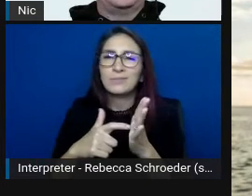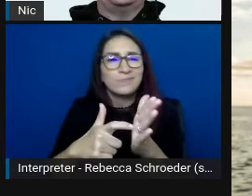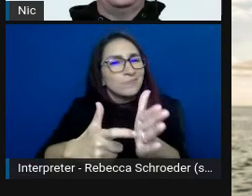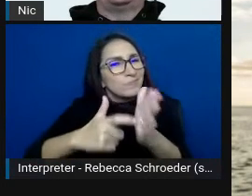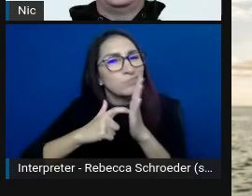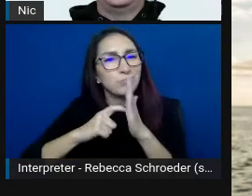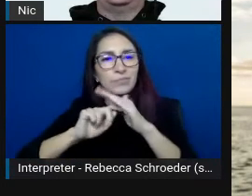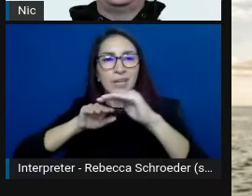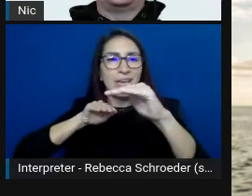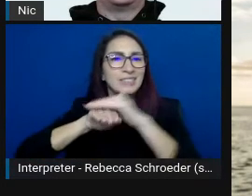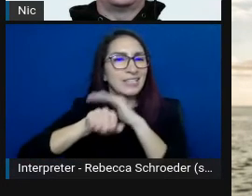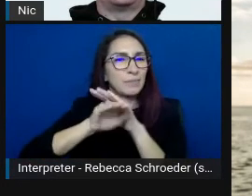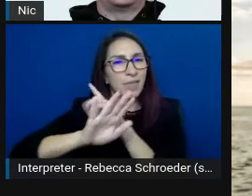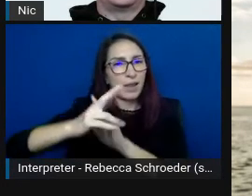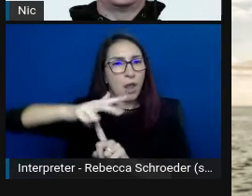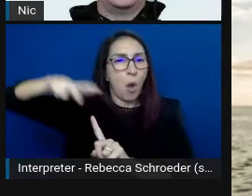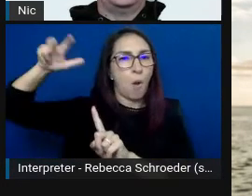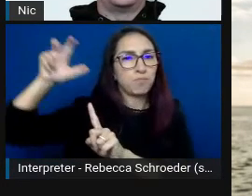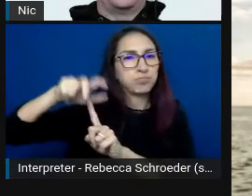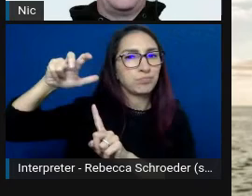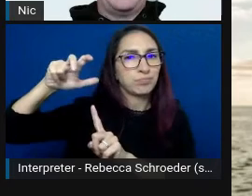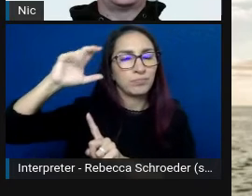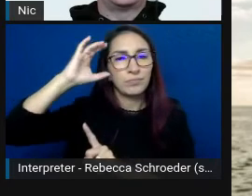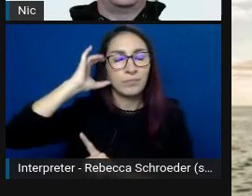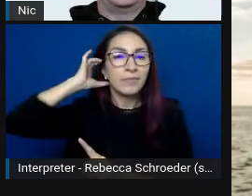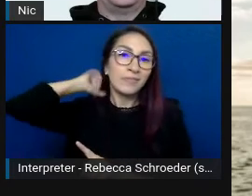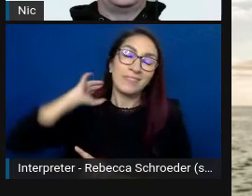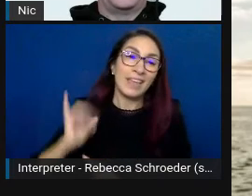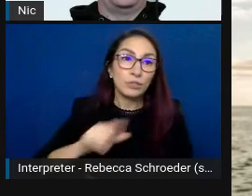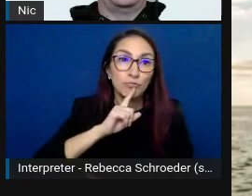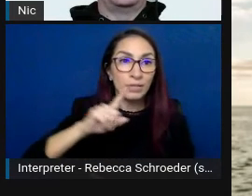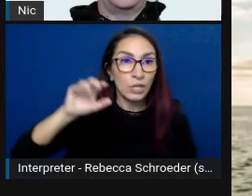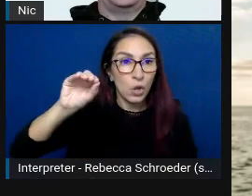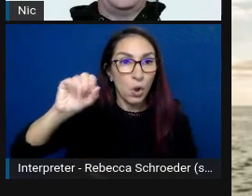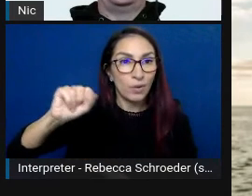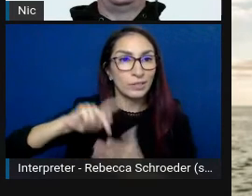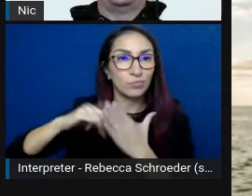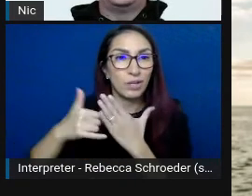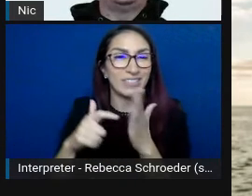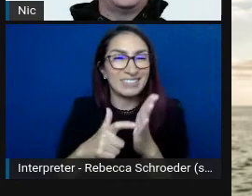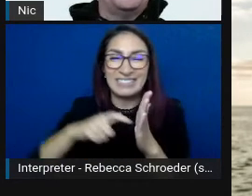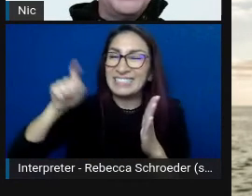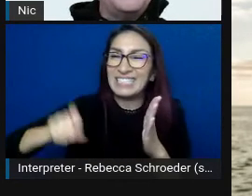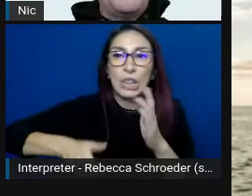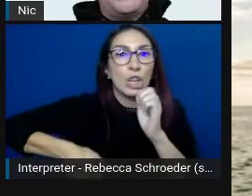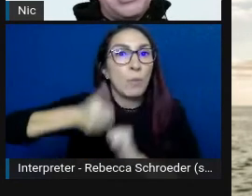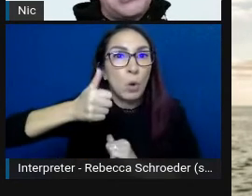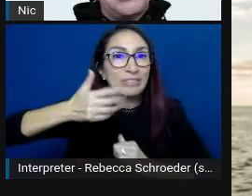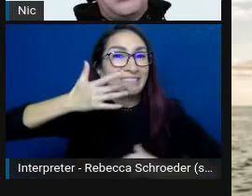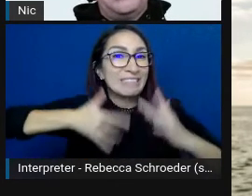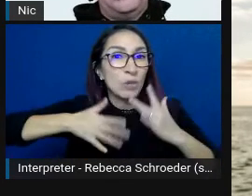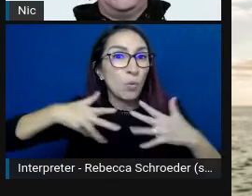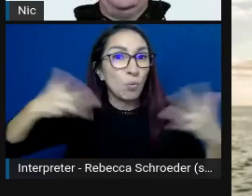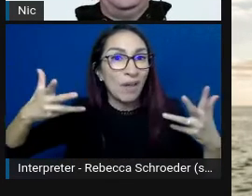That's what really open source projects needs are accessibility champions. What do I mean by an accessibility champion?